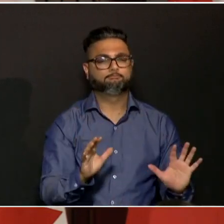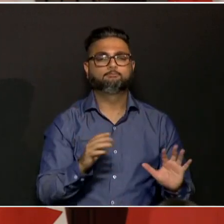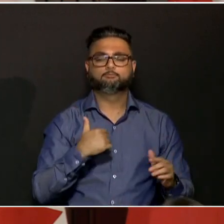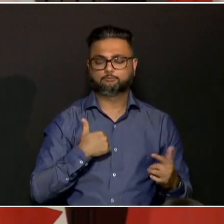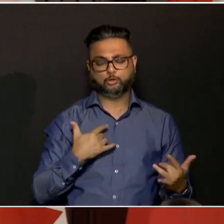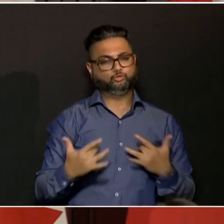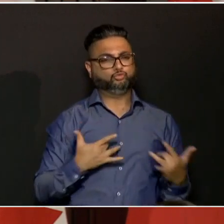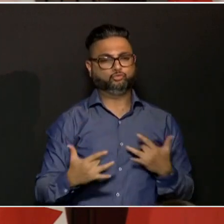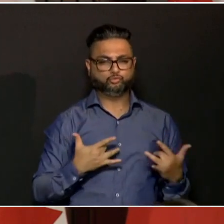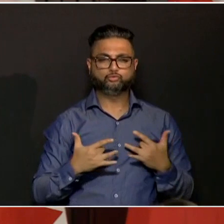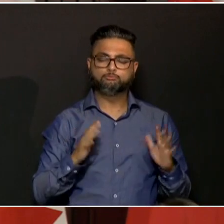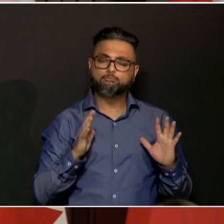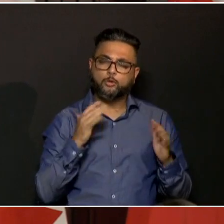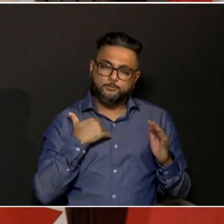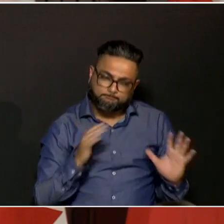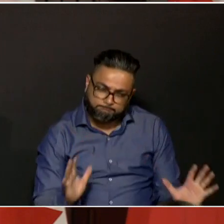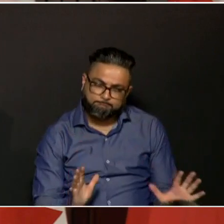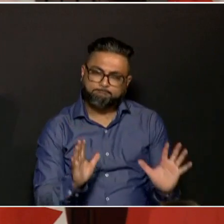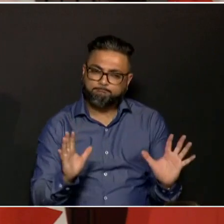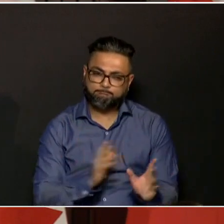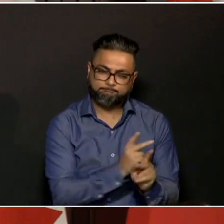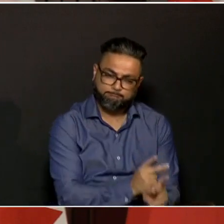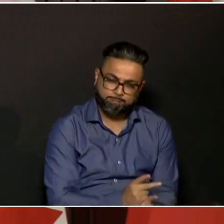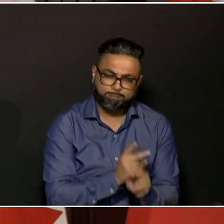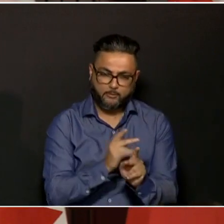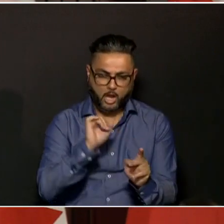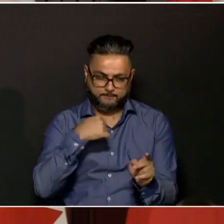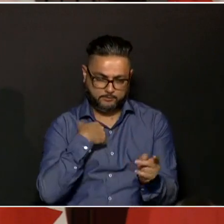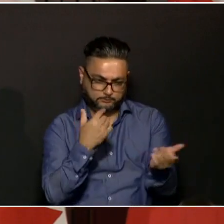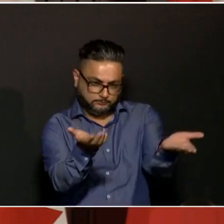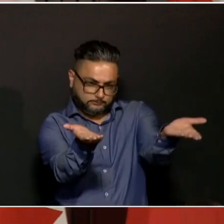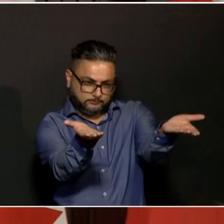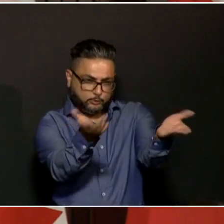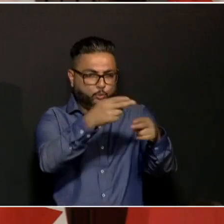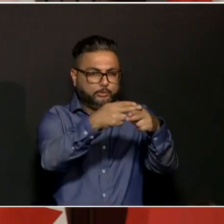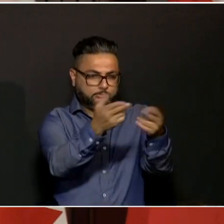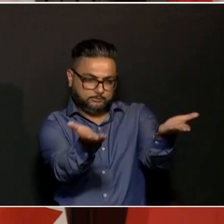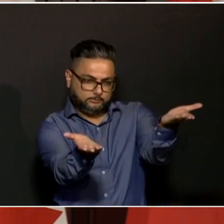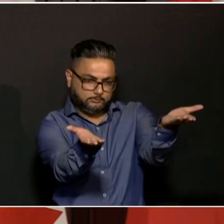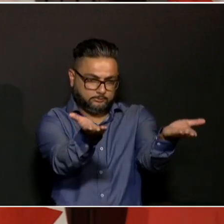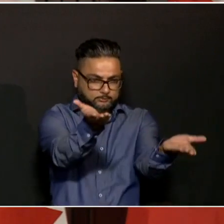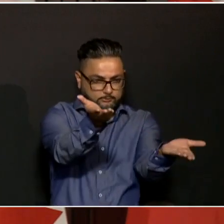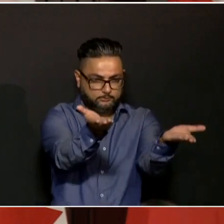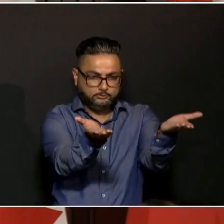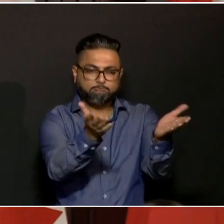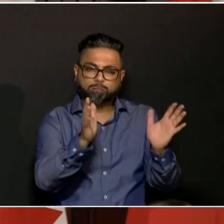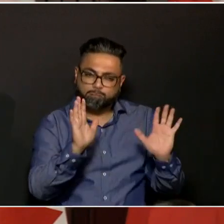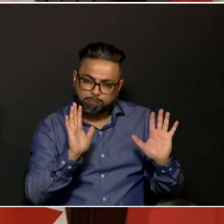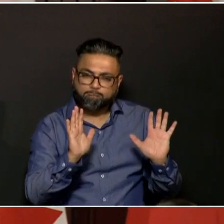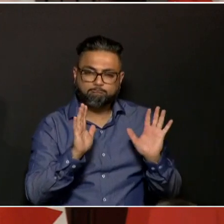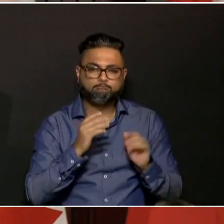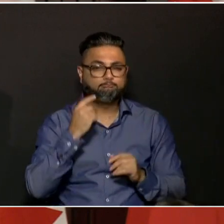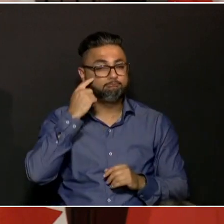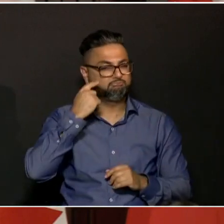other areas that are very, very concerning, so they have to do a balancing act